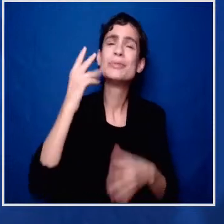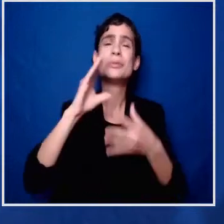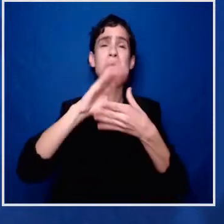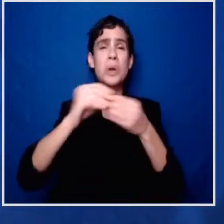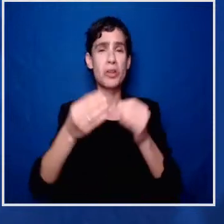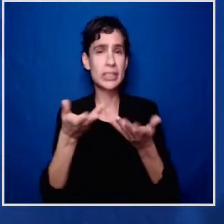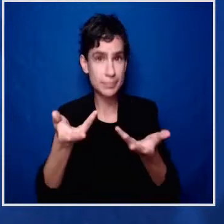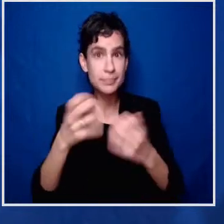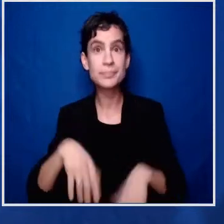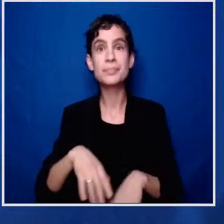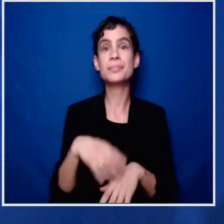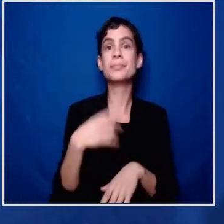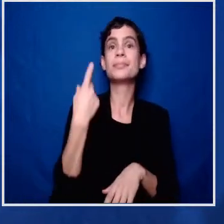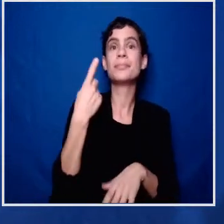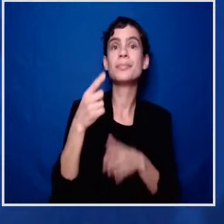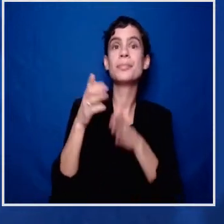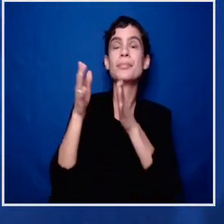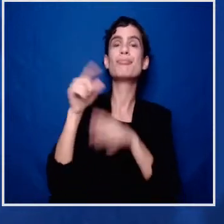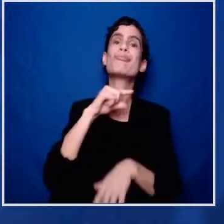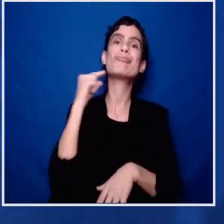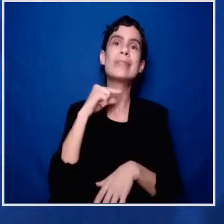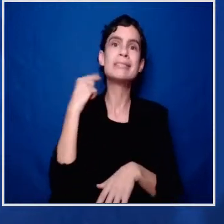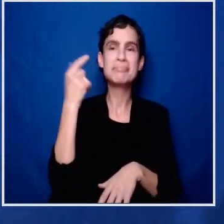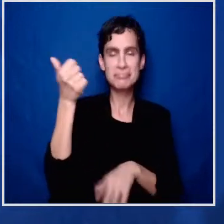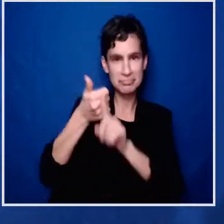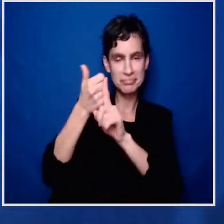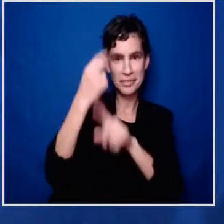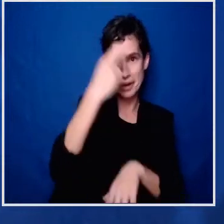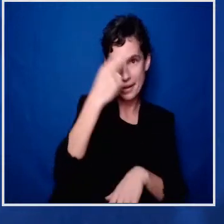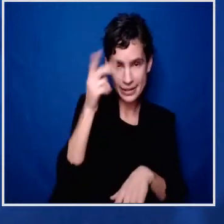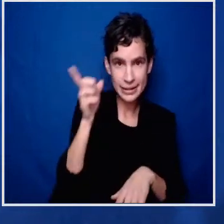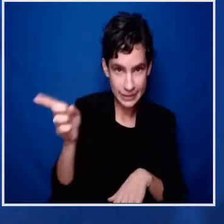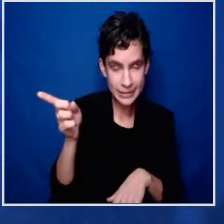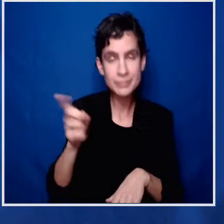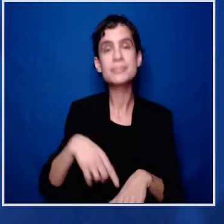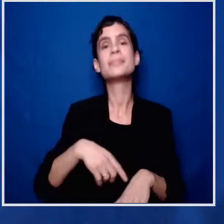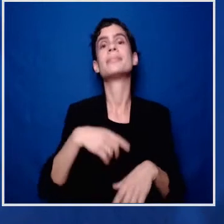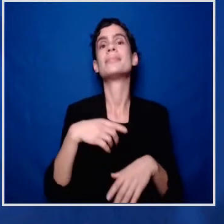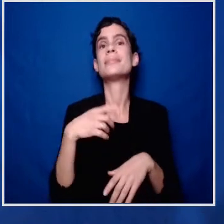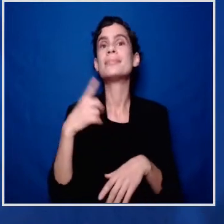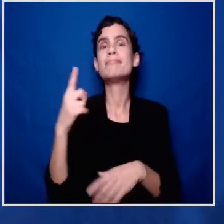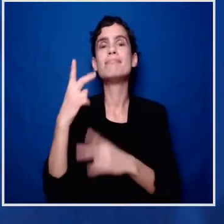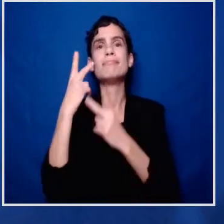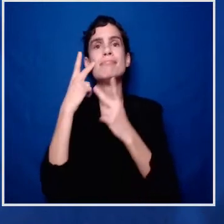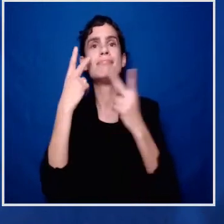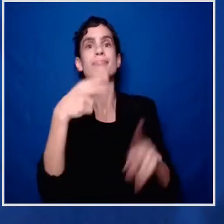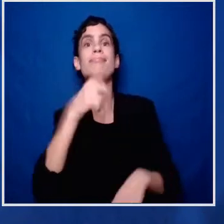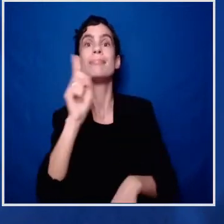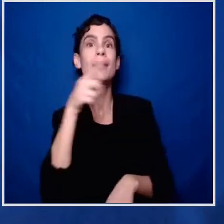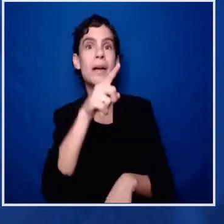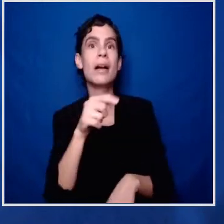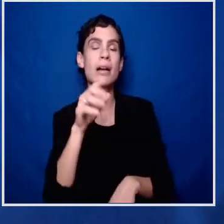FROM A CATHOLIC PRIEST. SOMEONE SPENT TIME IN A